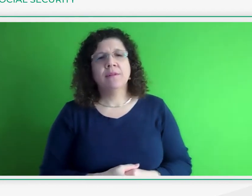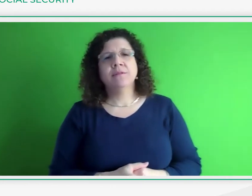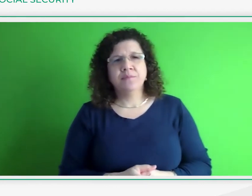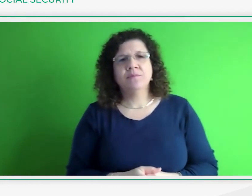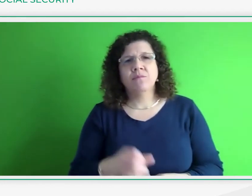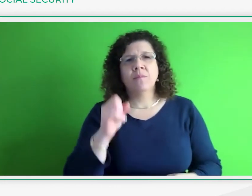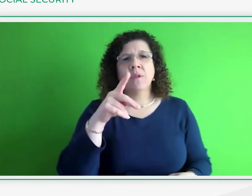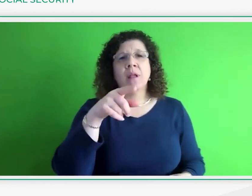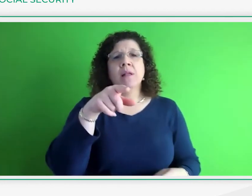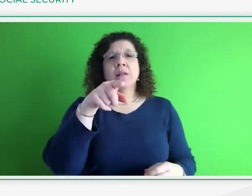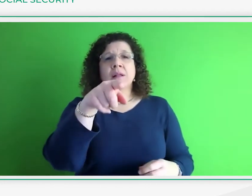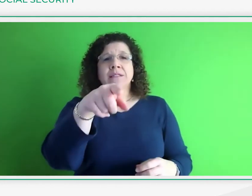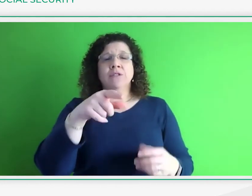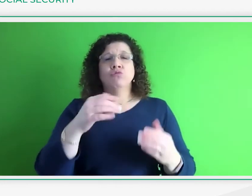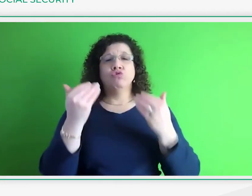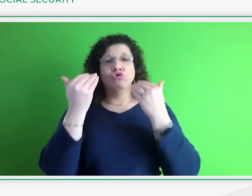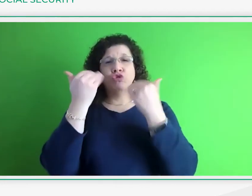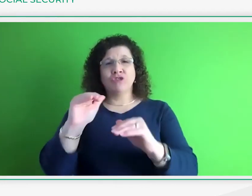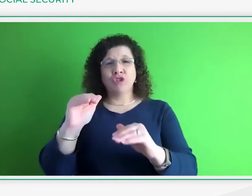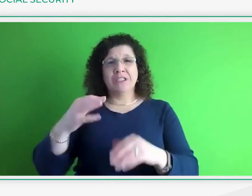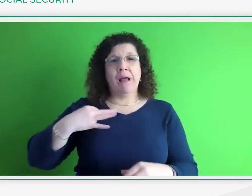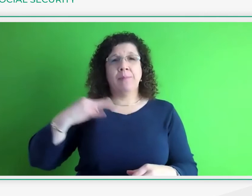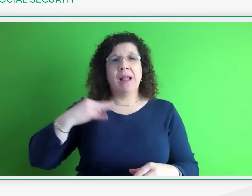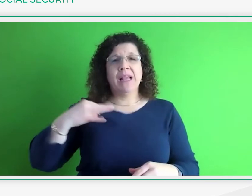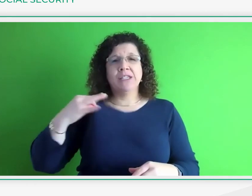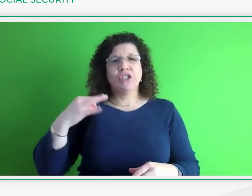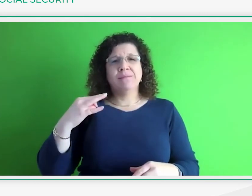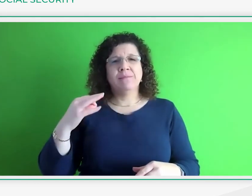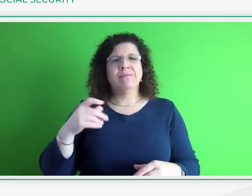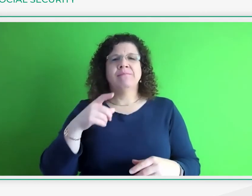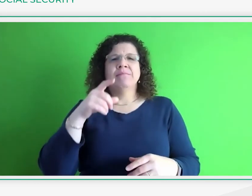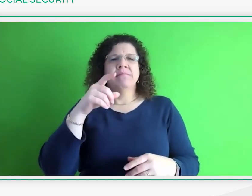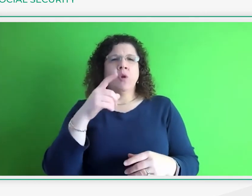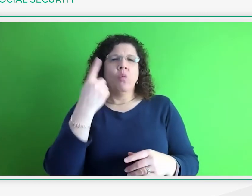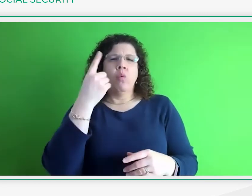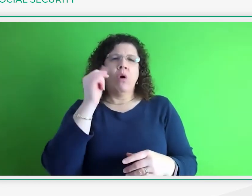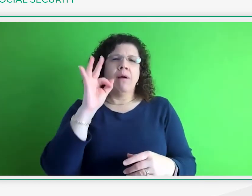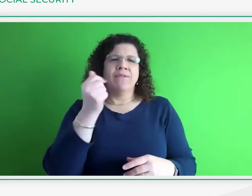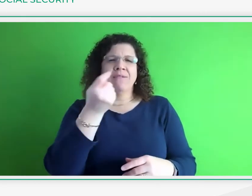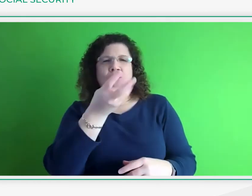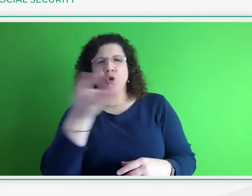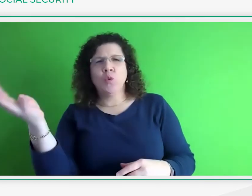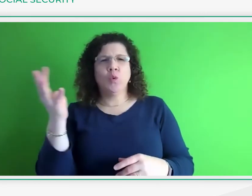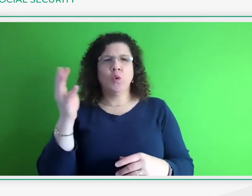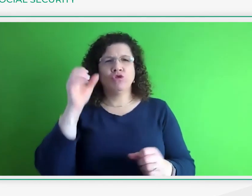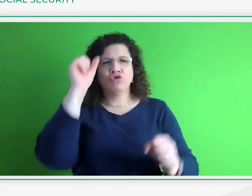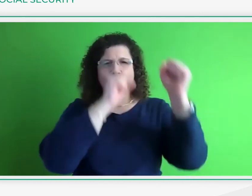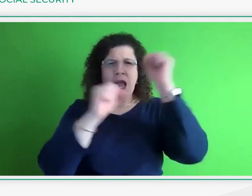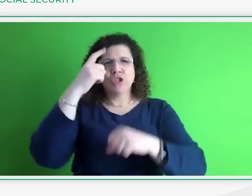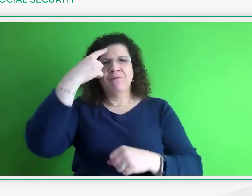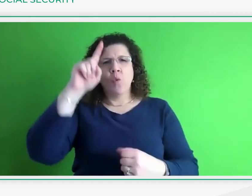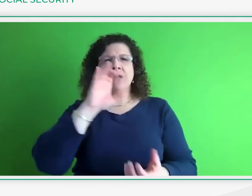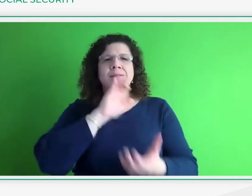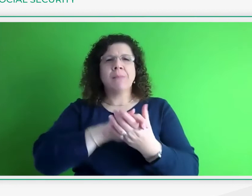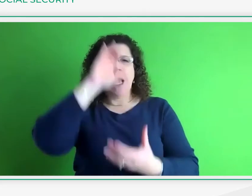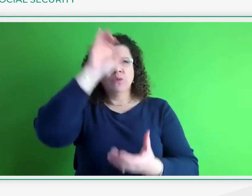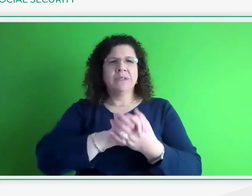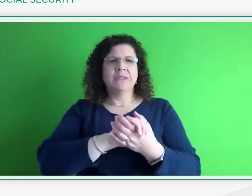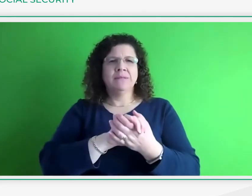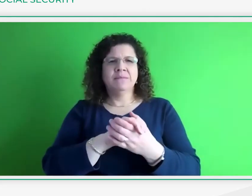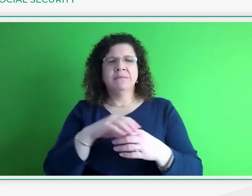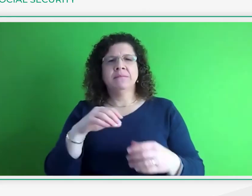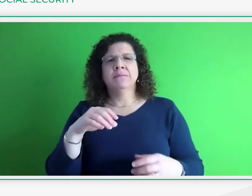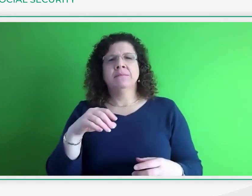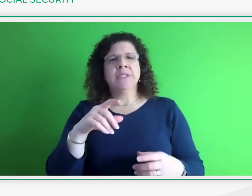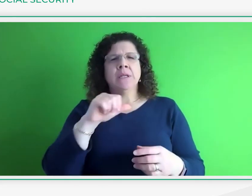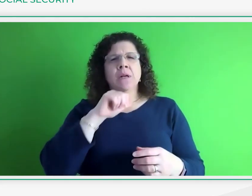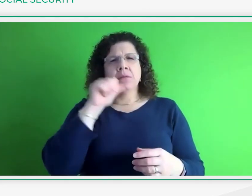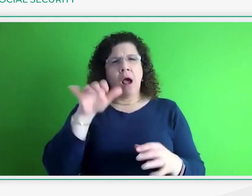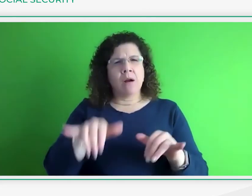So this restricted application strategy is kind of one of the few strategies for spouses.